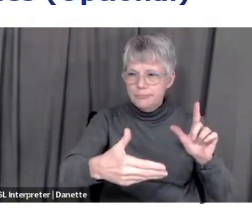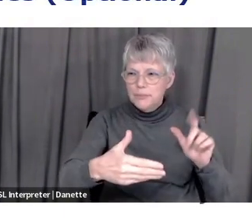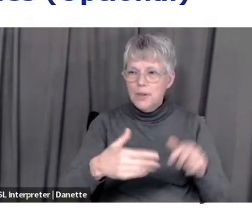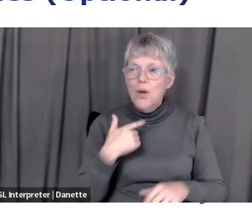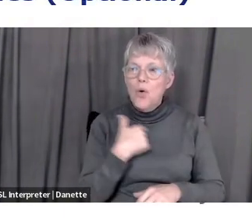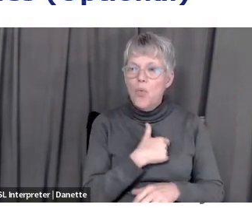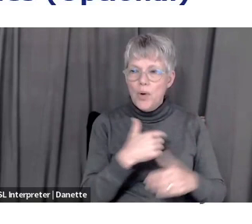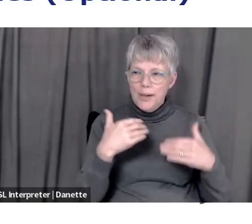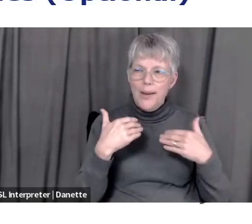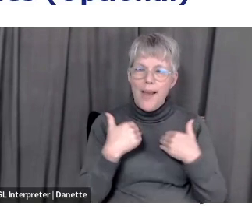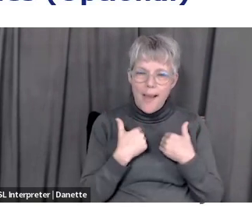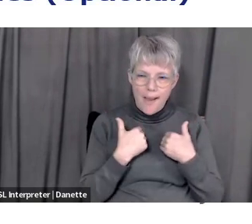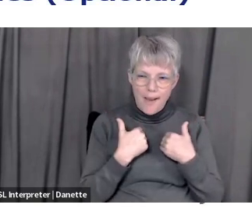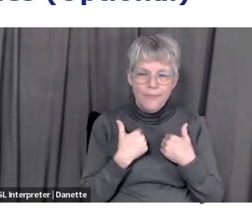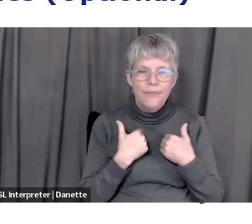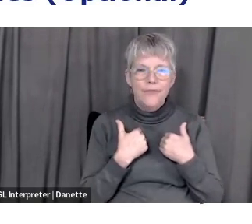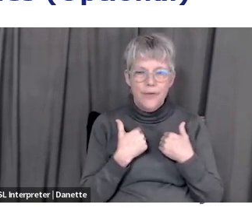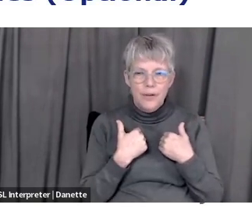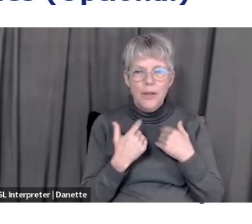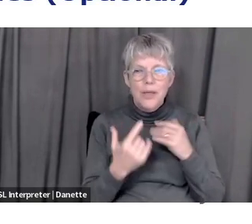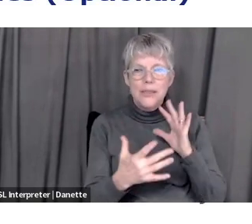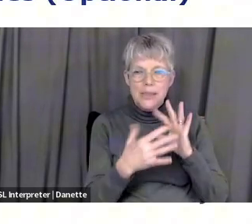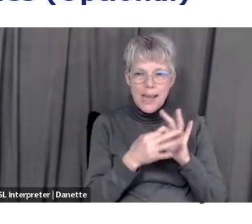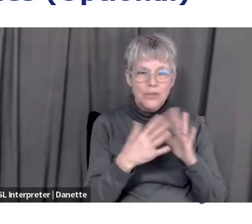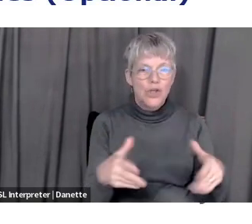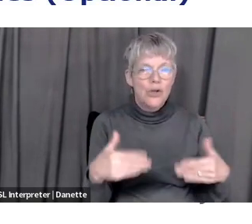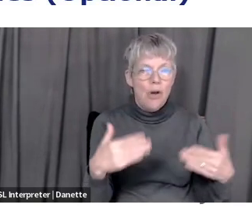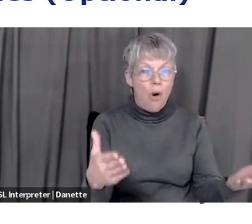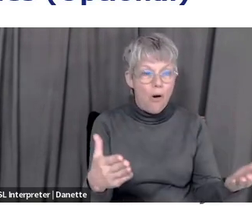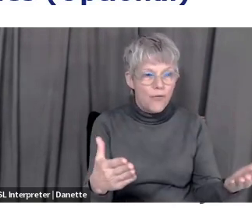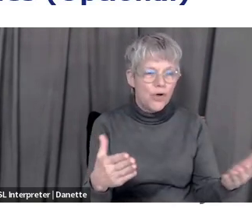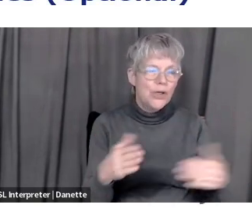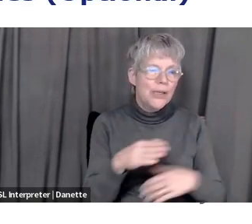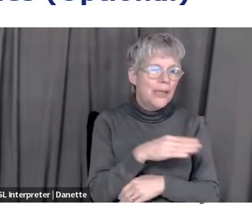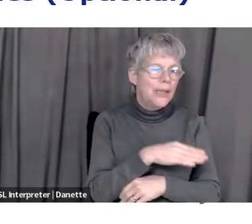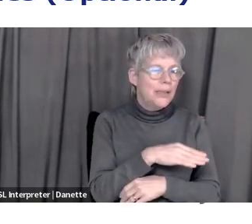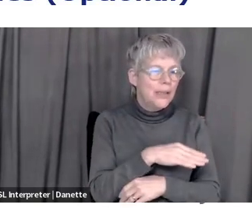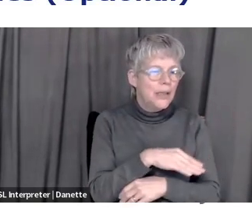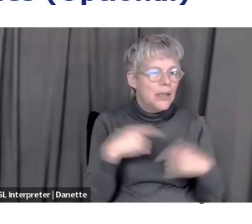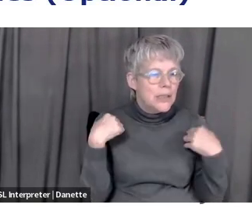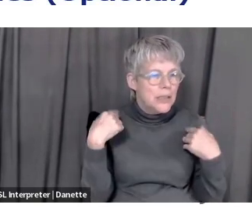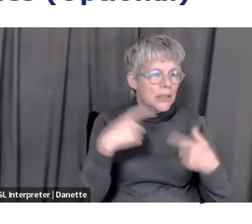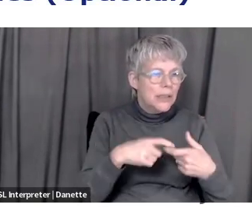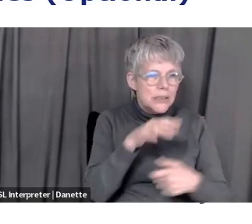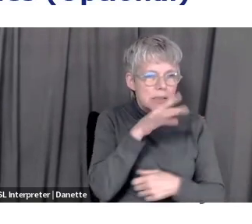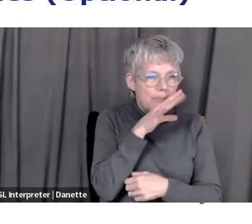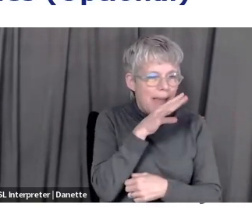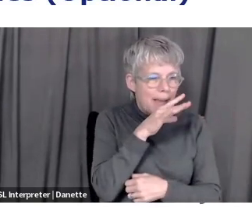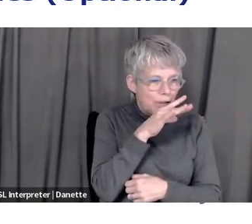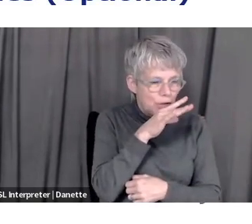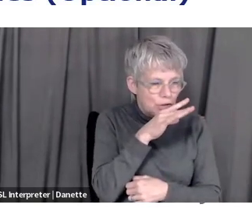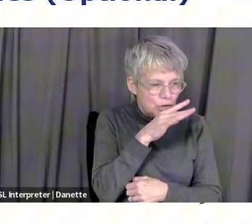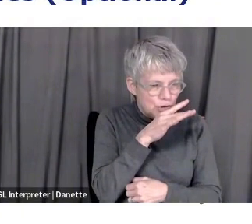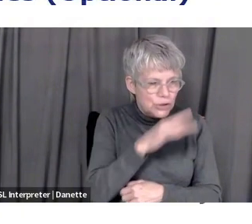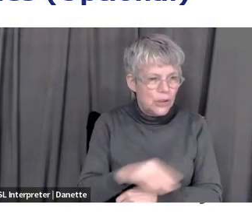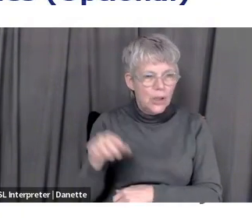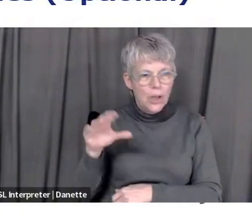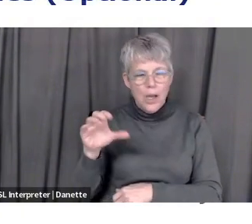So let's just see. We do have connections offered in Spanish, which is Connectiones app, so that is available as well.